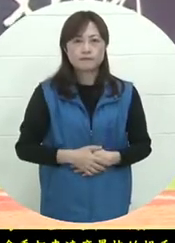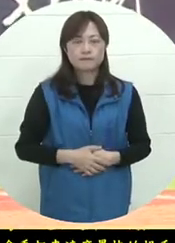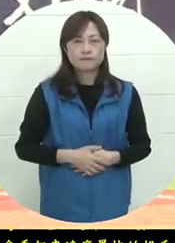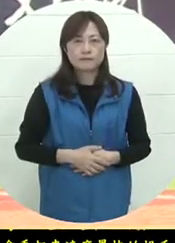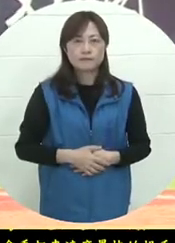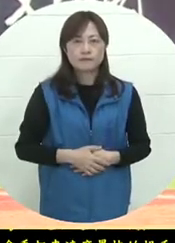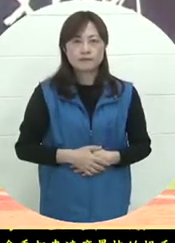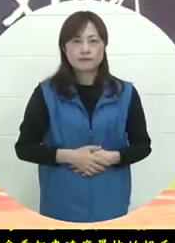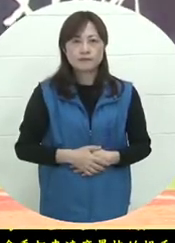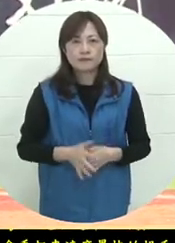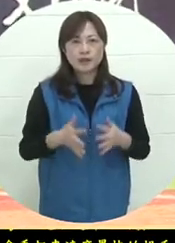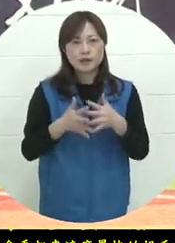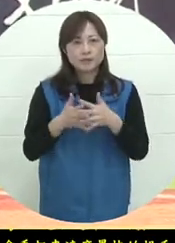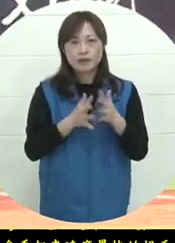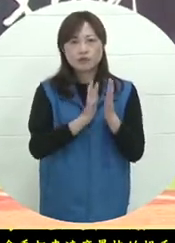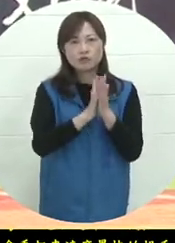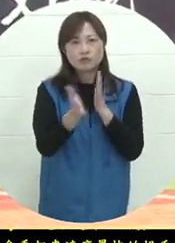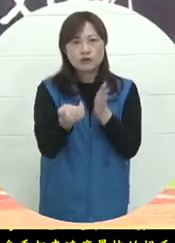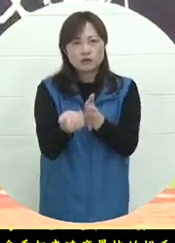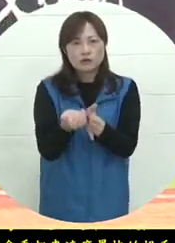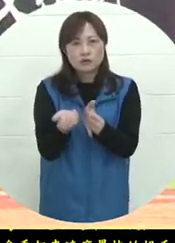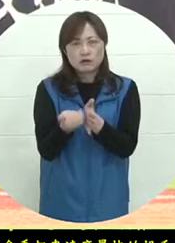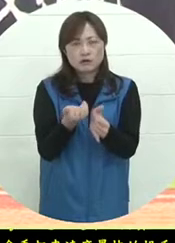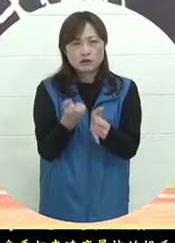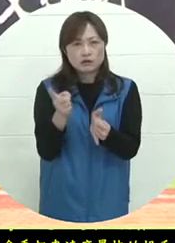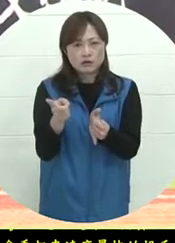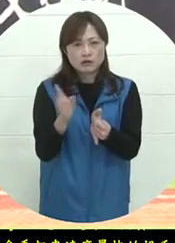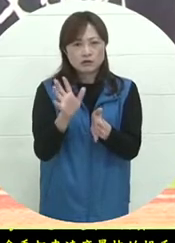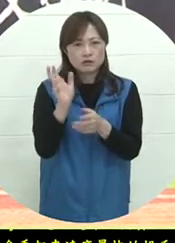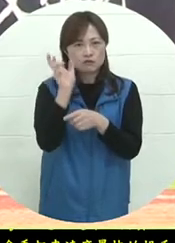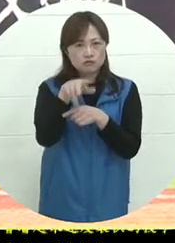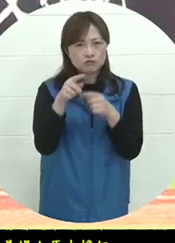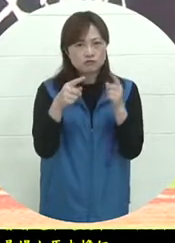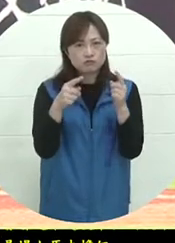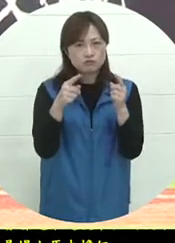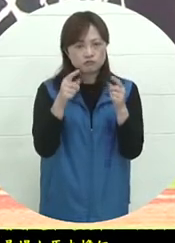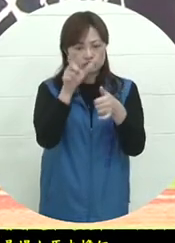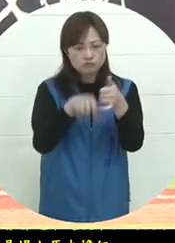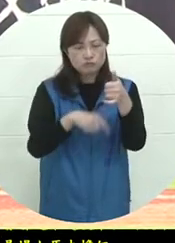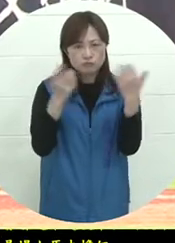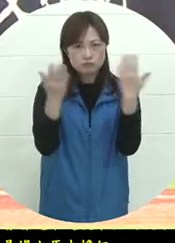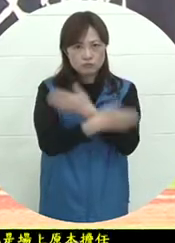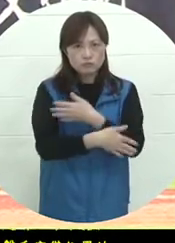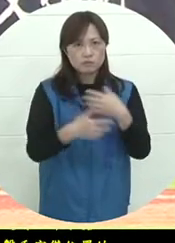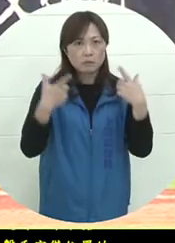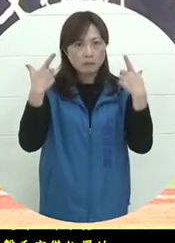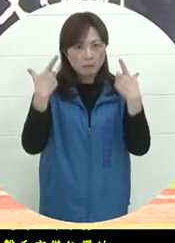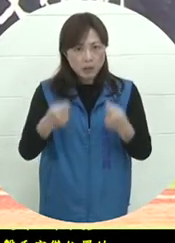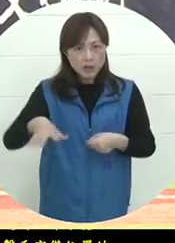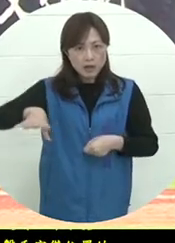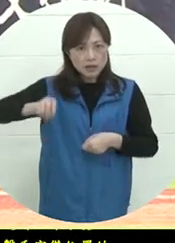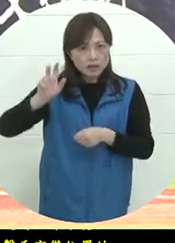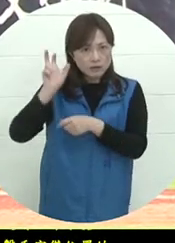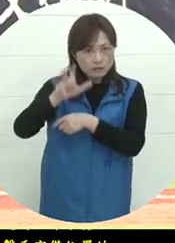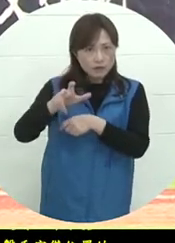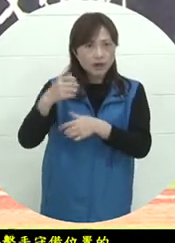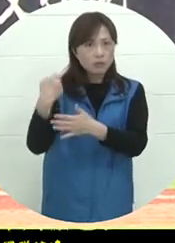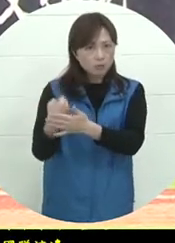, so the US team has just replaced a pitcher. The original starting pitcher is still on the field. It is equivalent to